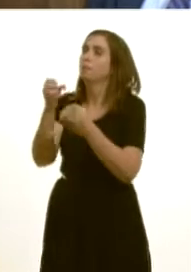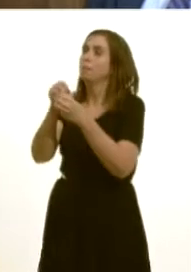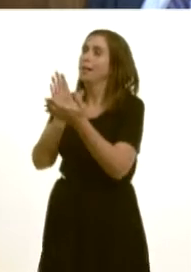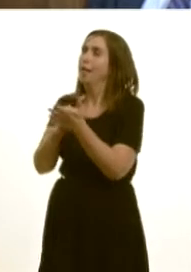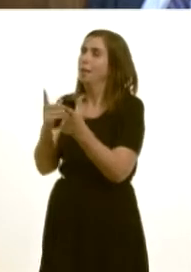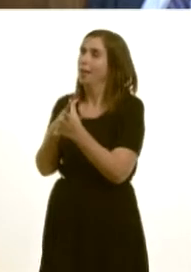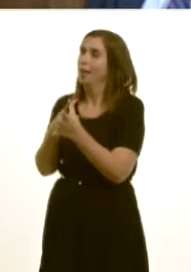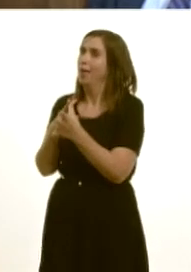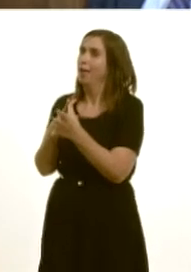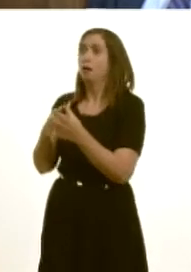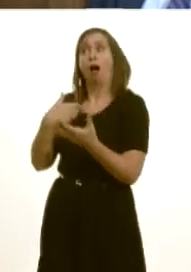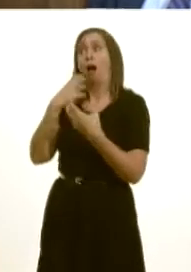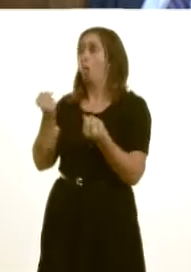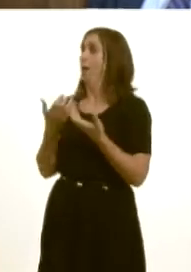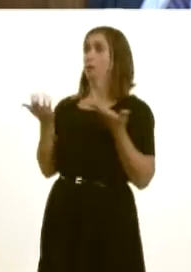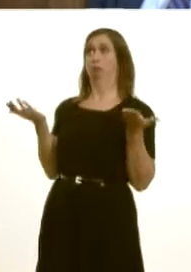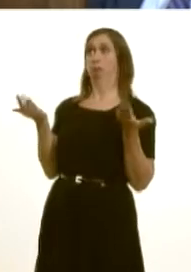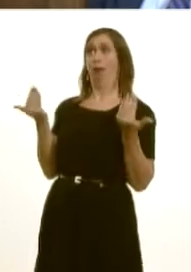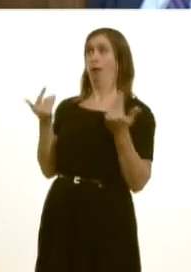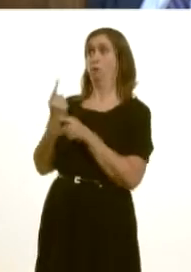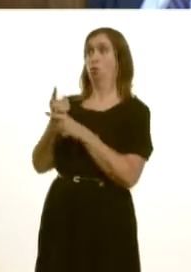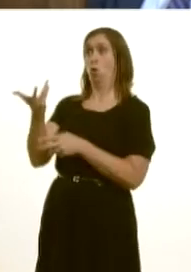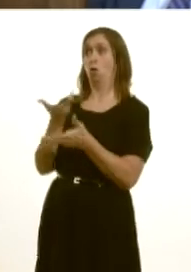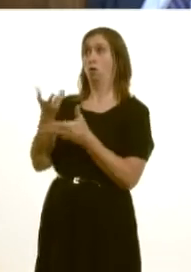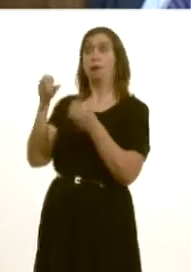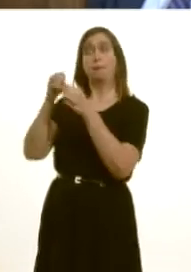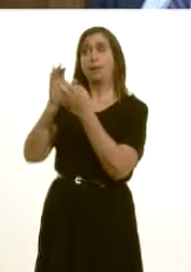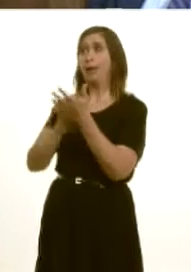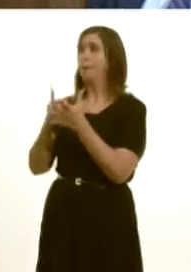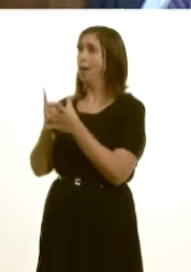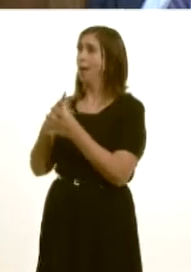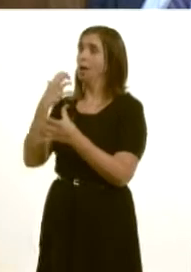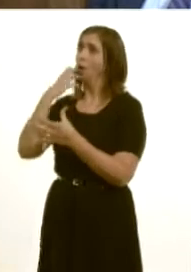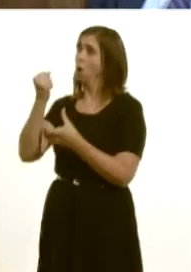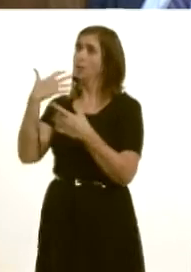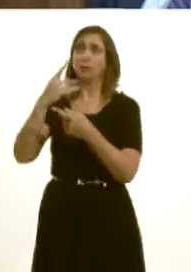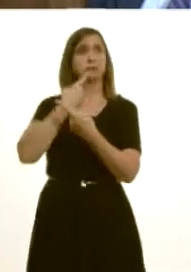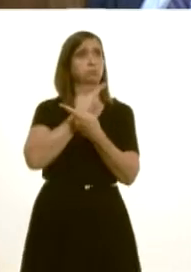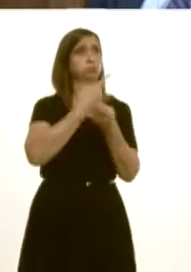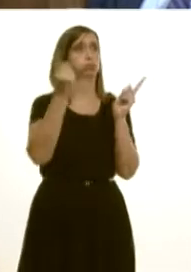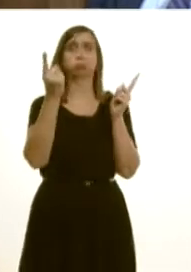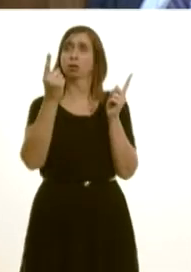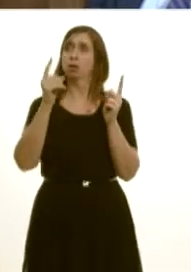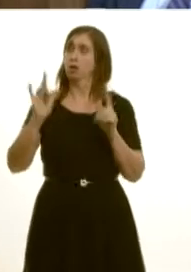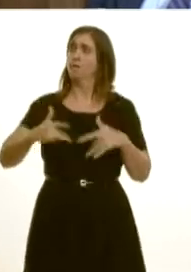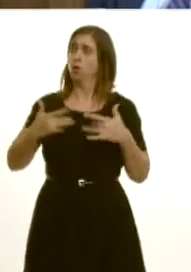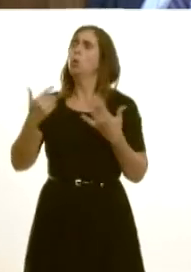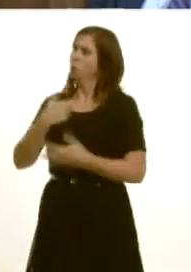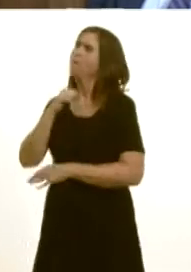make is that our door is always open. The BMA has always made its point publicly when it has felt that it has needed to in the past. We have listened. We have not always agreed,